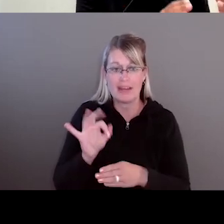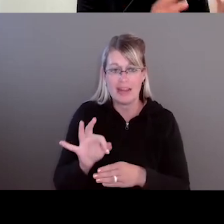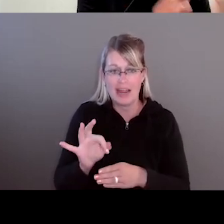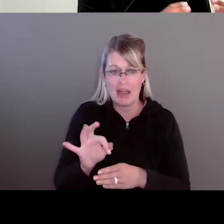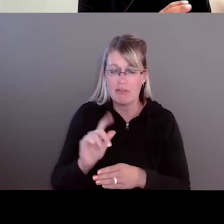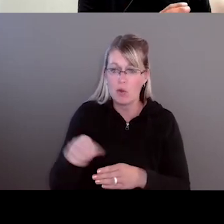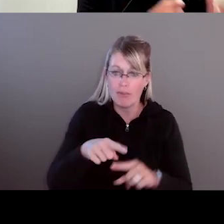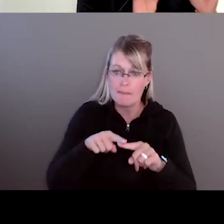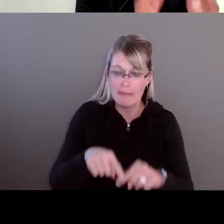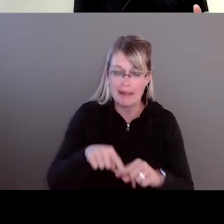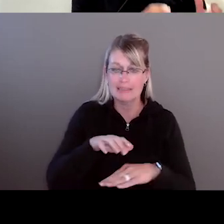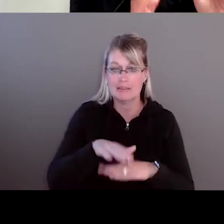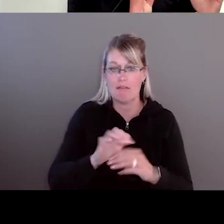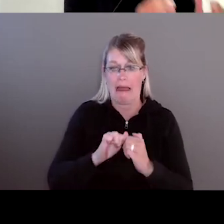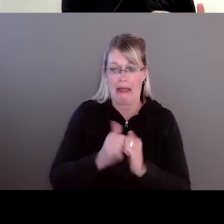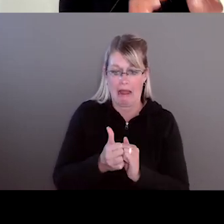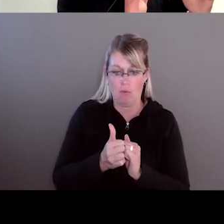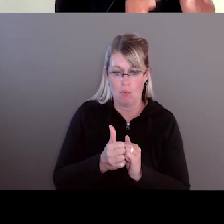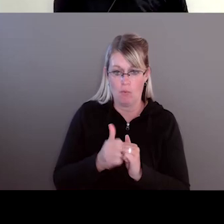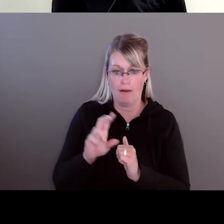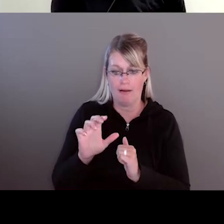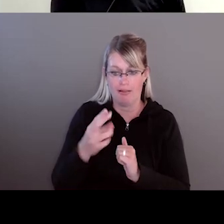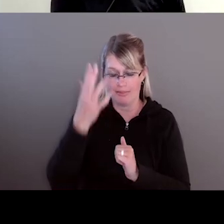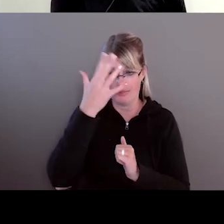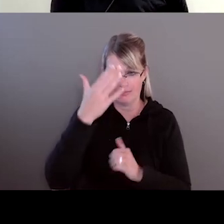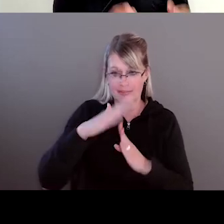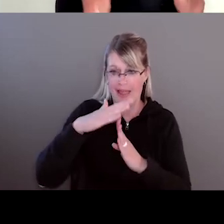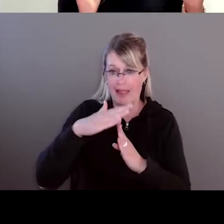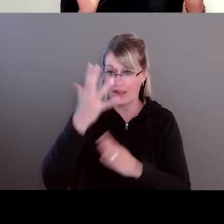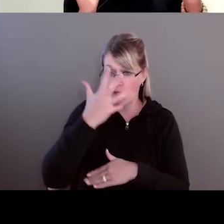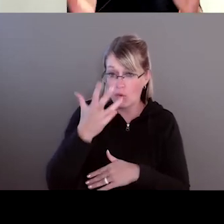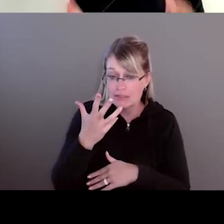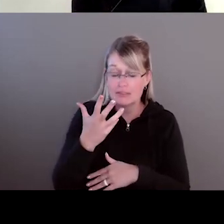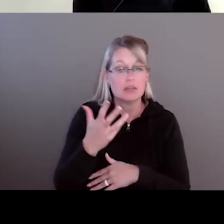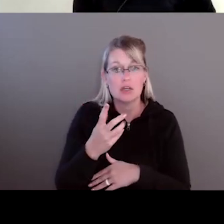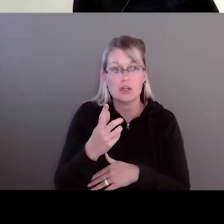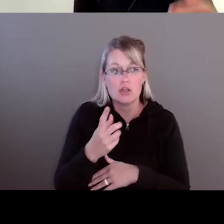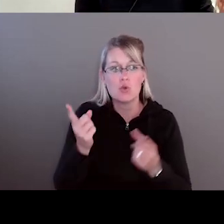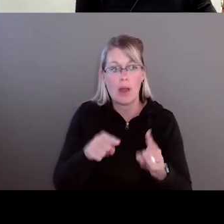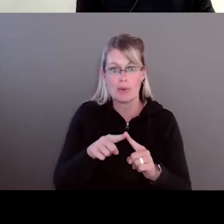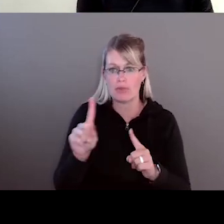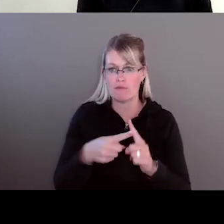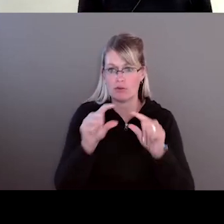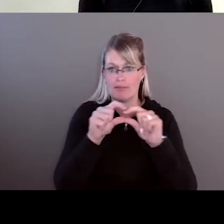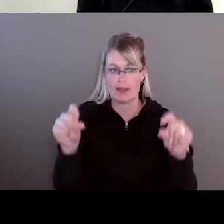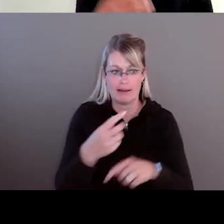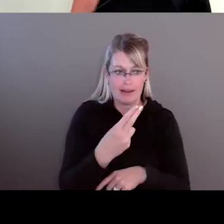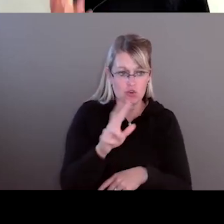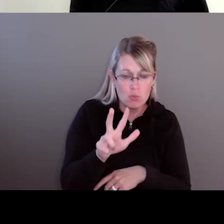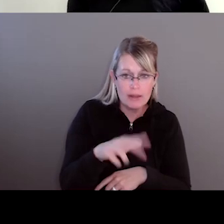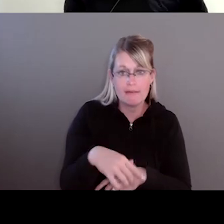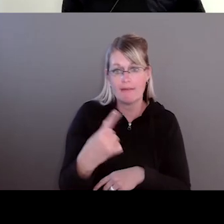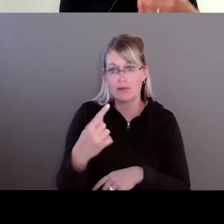based on how the heading looks, you'll end up with this first line here. You'll end up with H3 or H1,